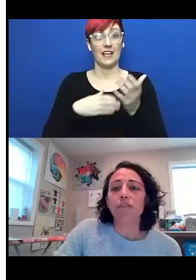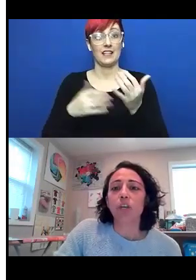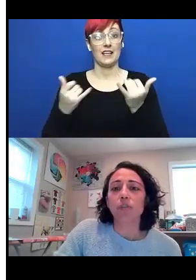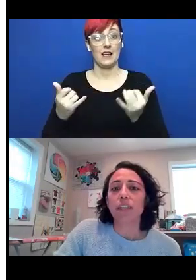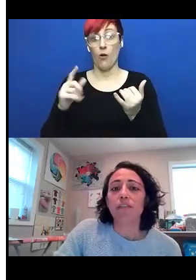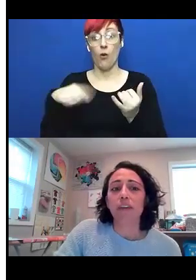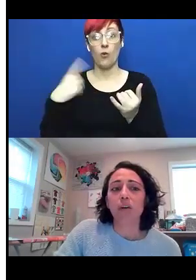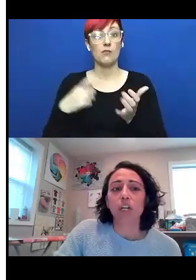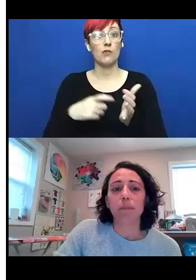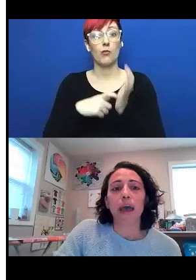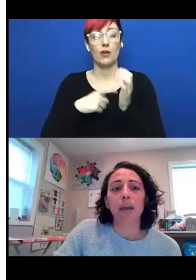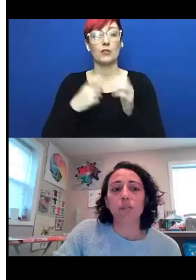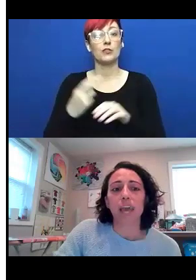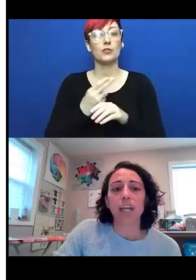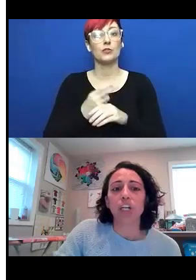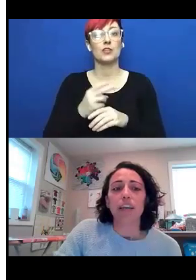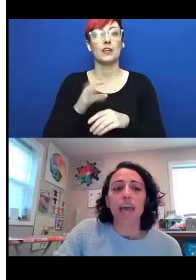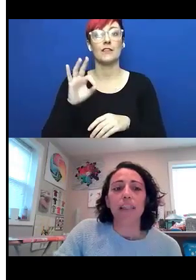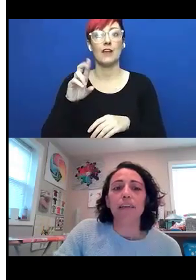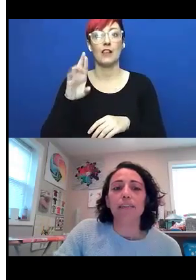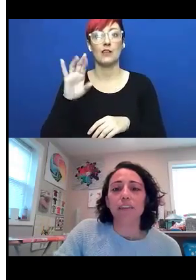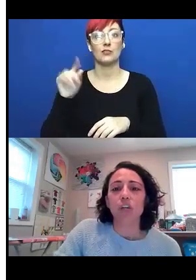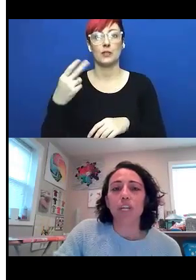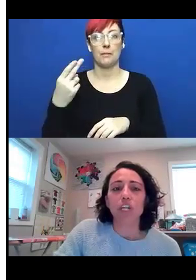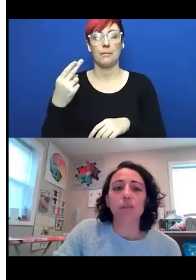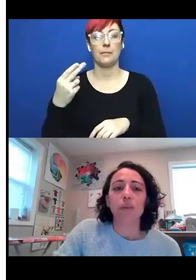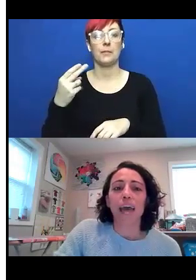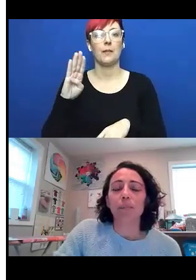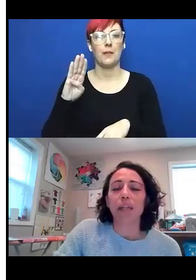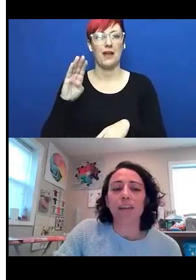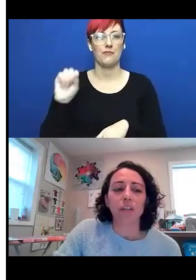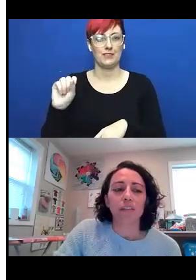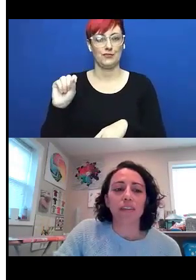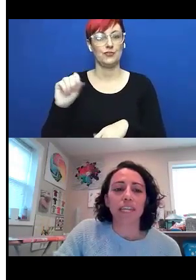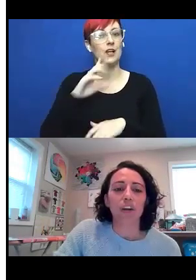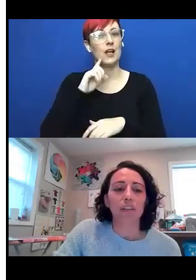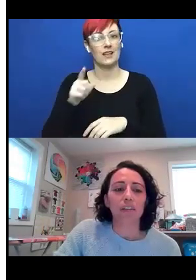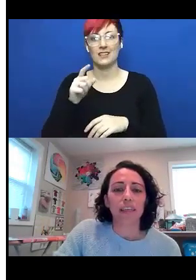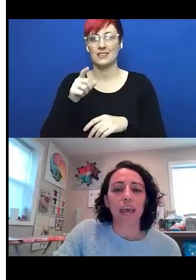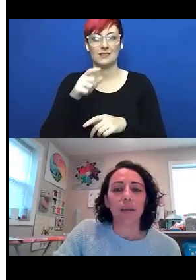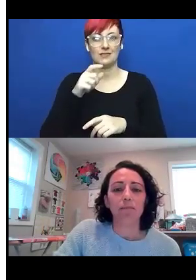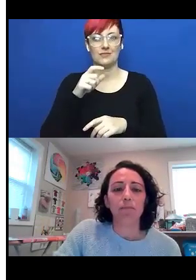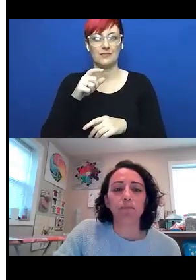through using the fellowship biosketch and this situations when that applies are listed here on the slide.